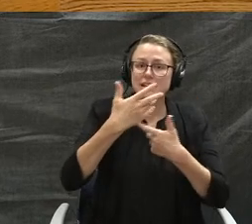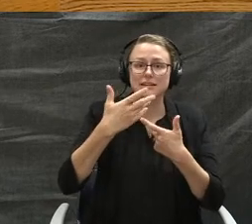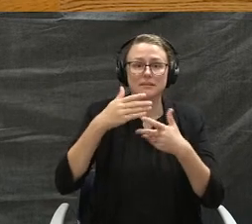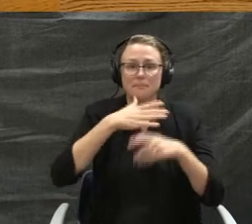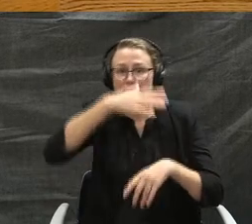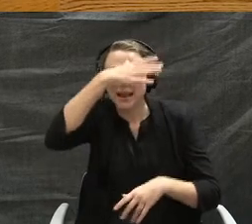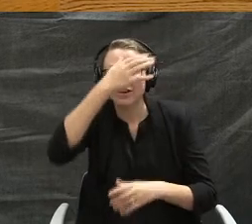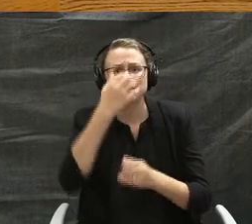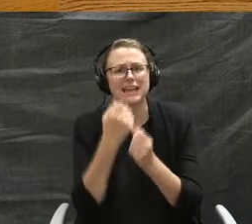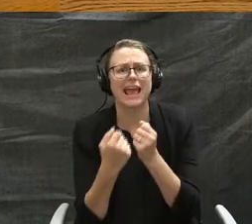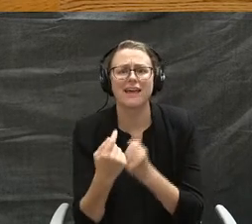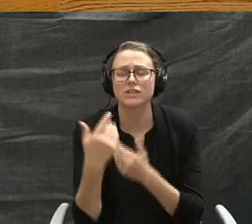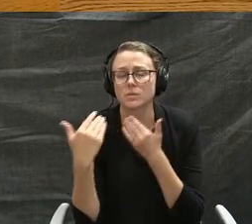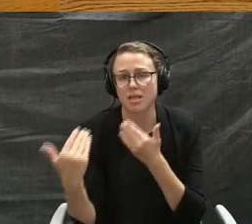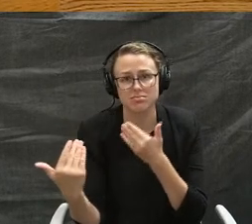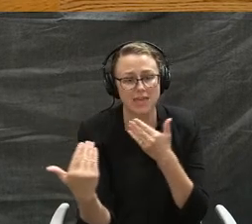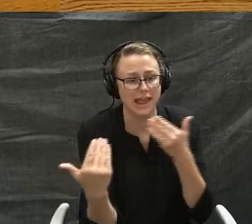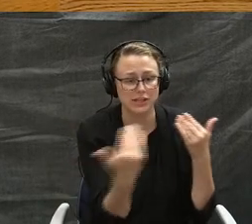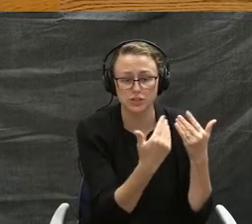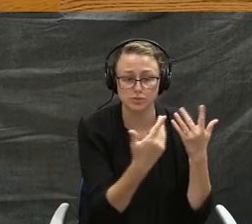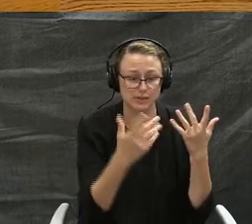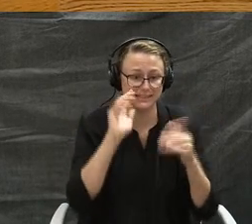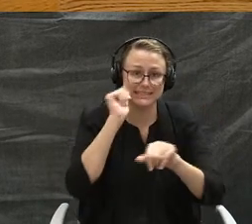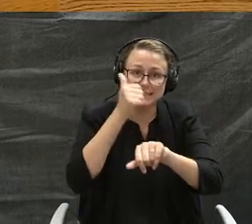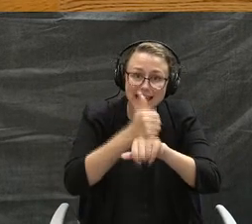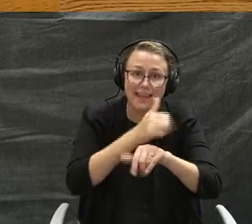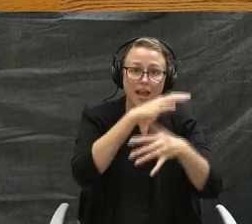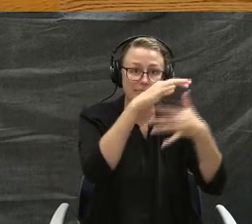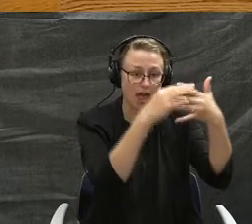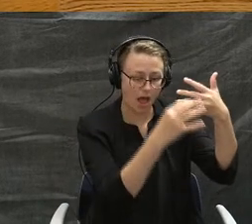In putting together the options, thank you do Mr. Bourgeois.